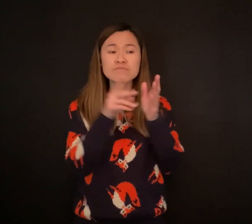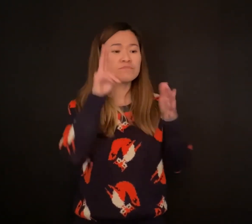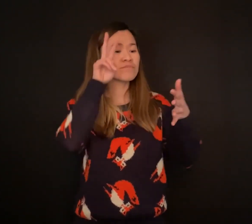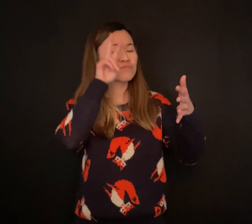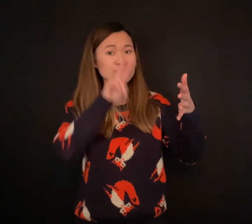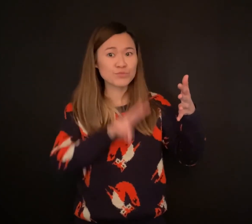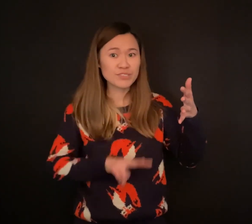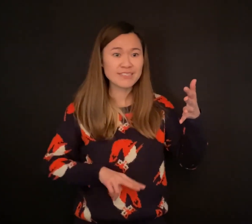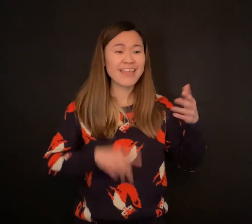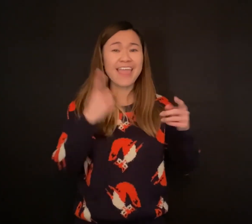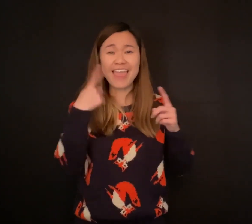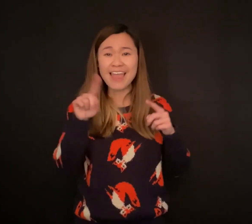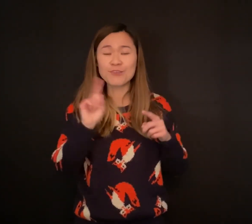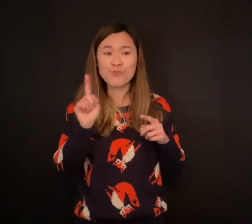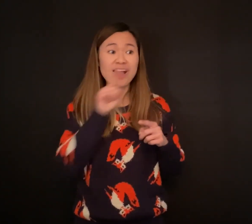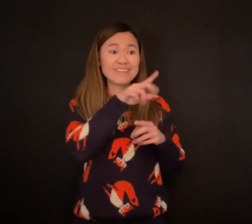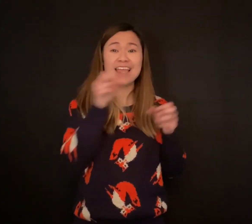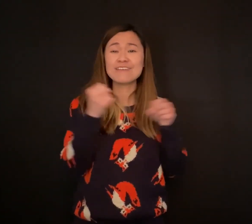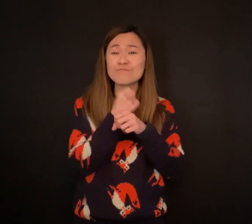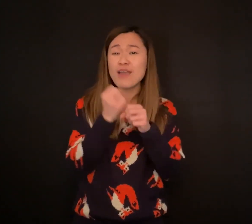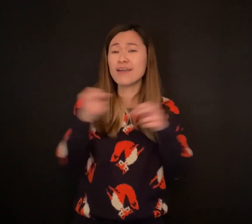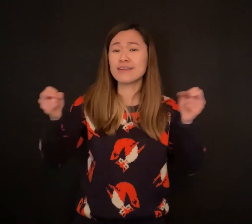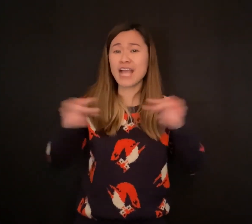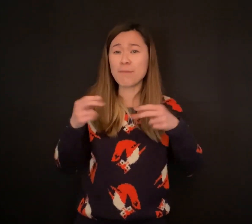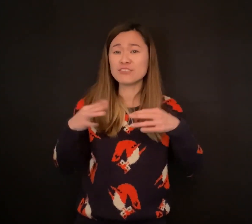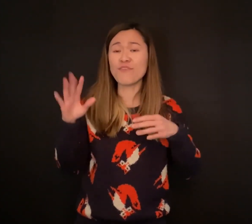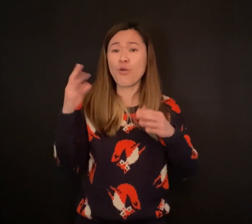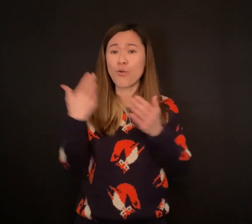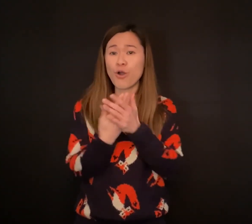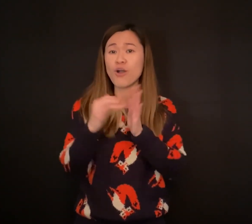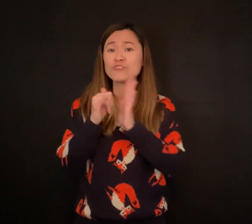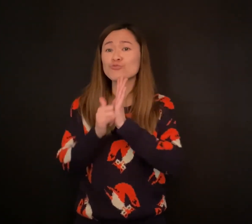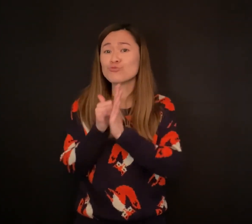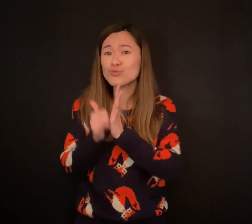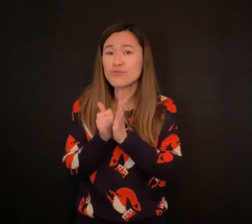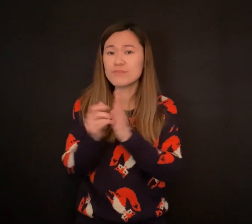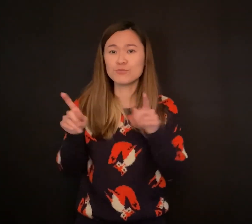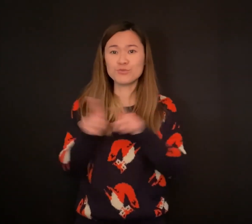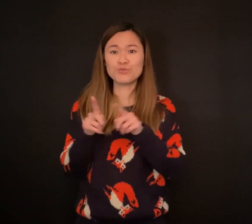have a look at them. Plus they're making captions for the YouTube channel as well.